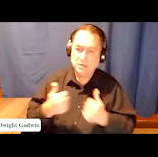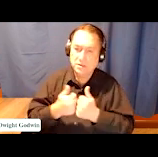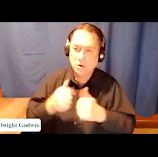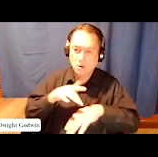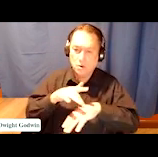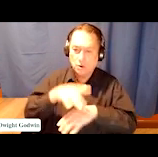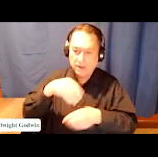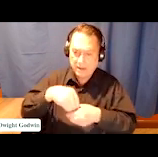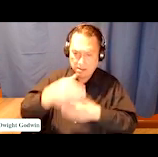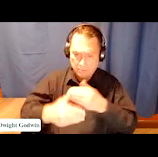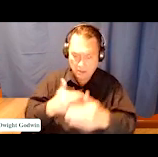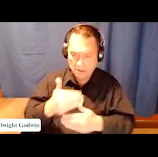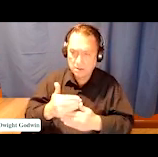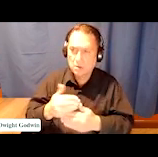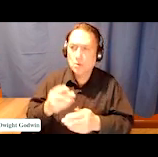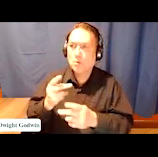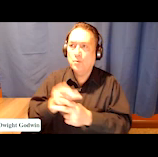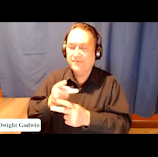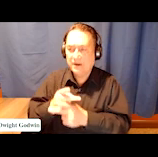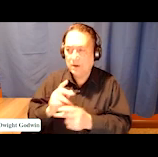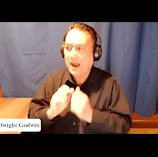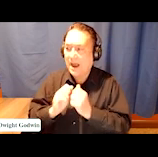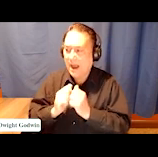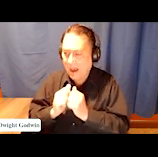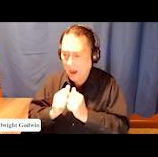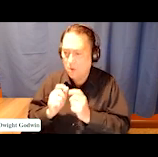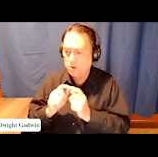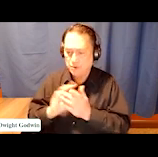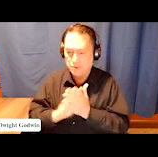was figuring out how to become certified.